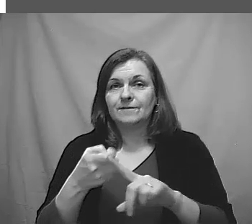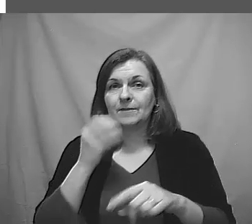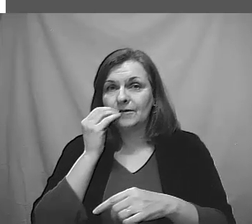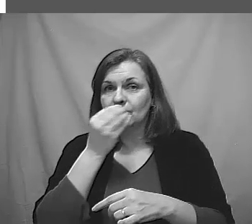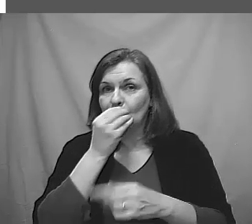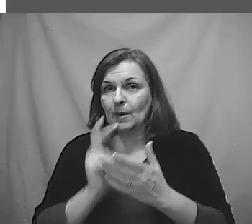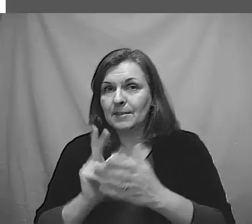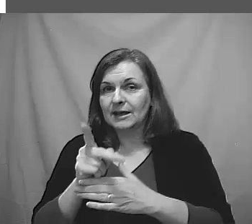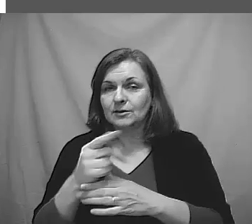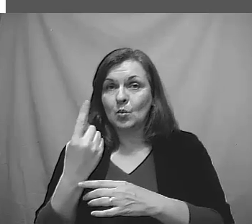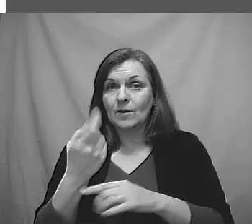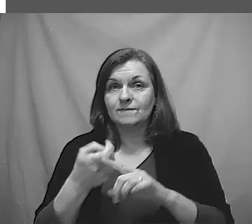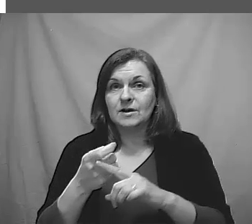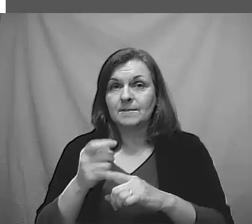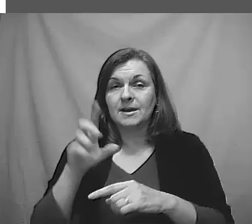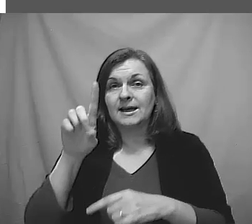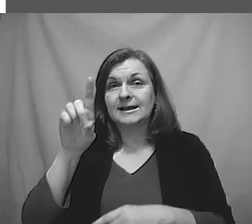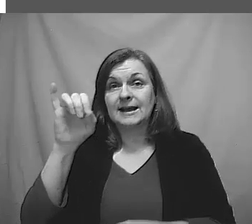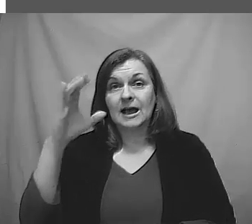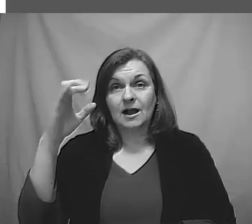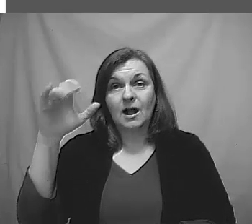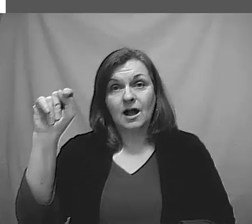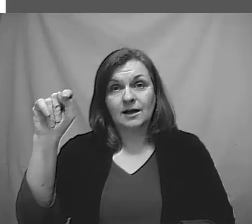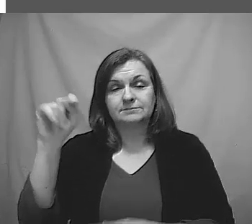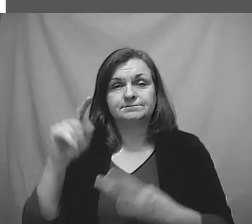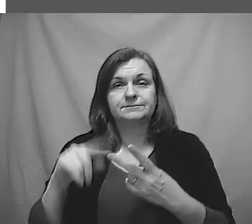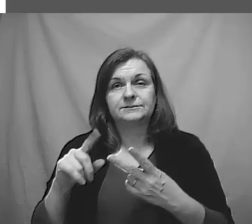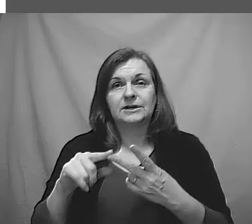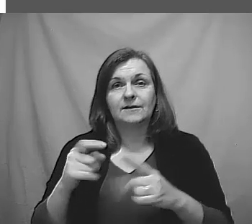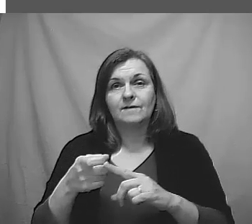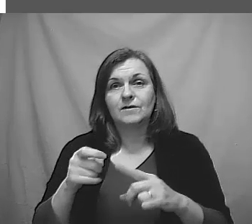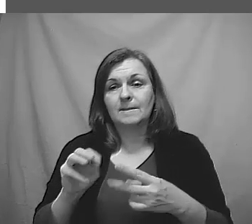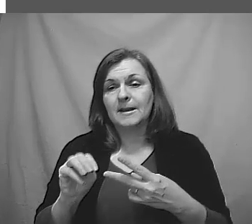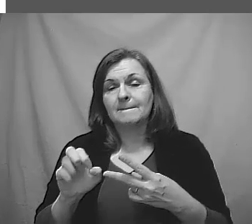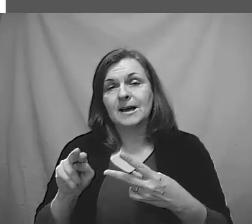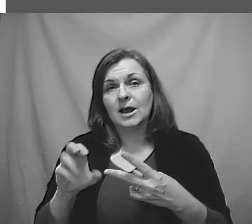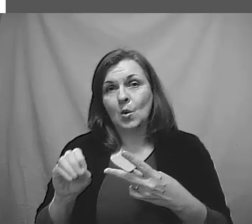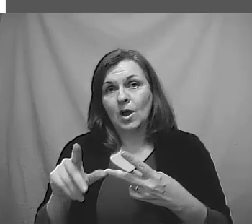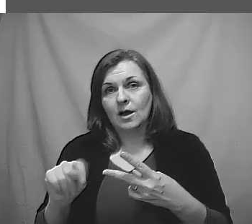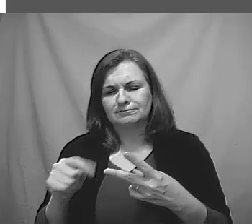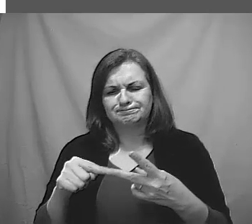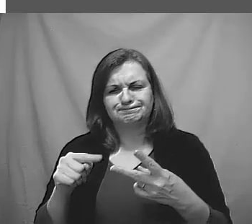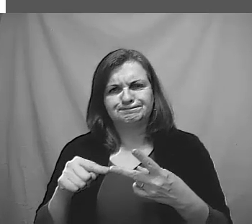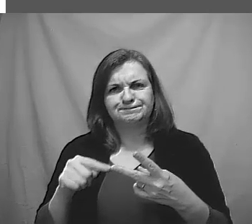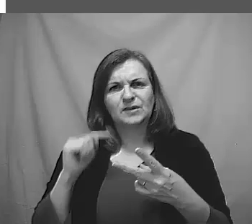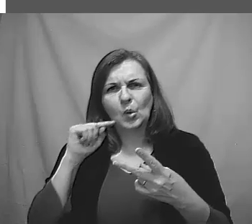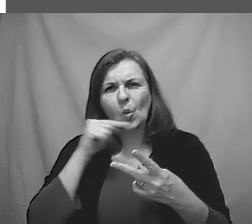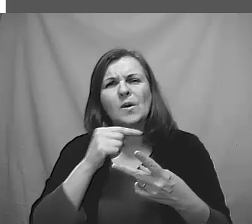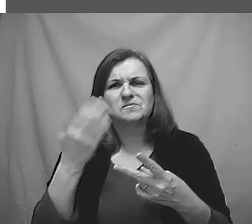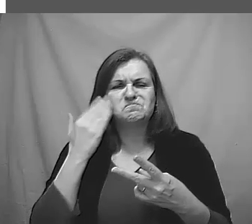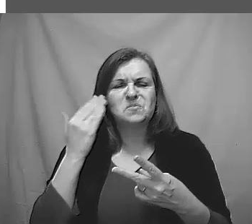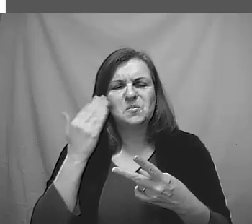seeds come in two forms from flowering plants one from our dicot